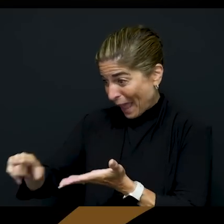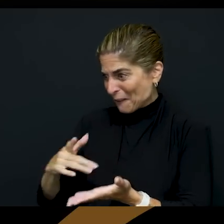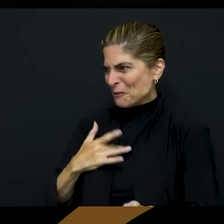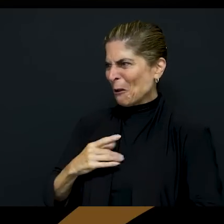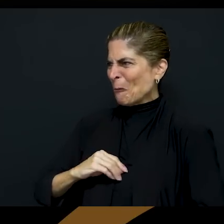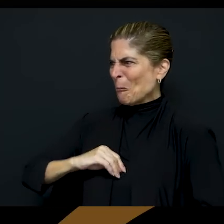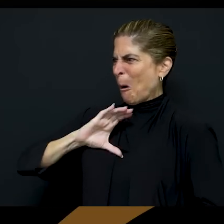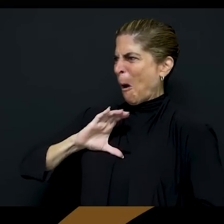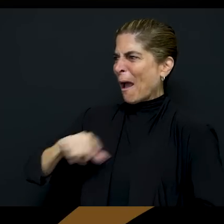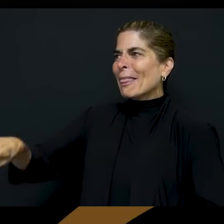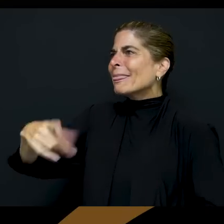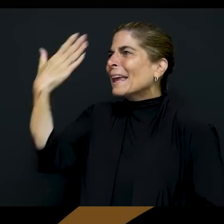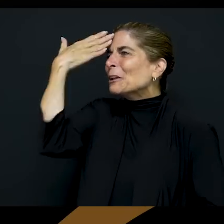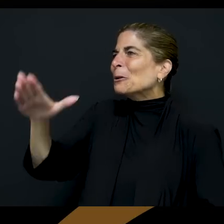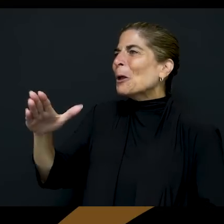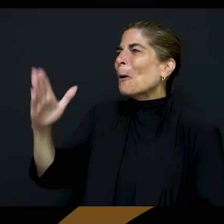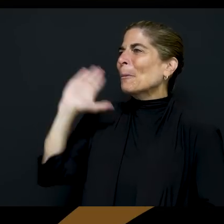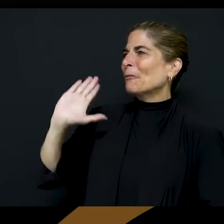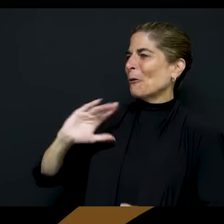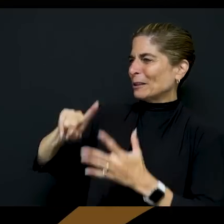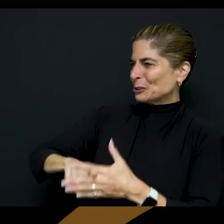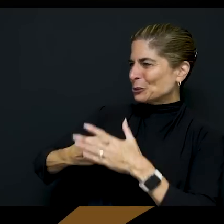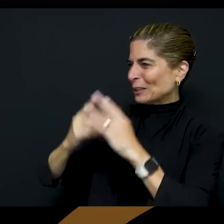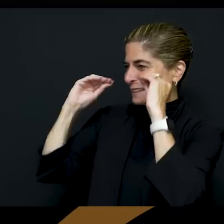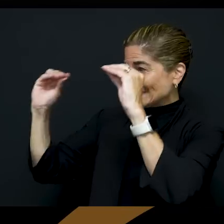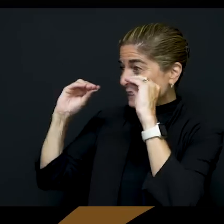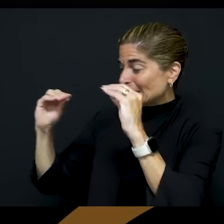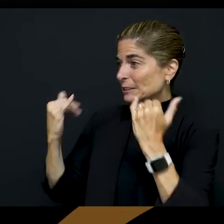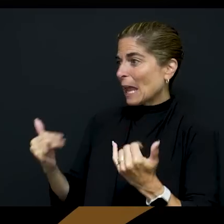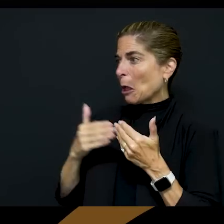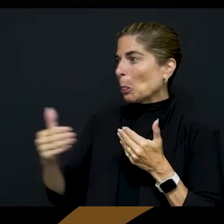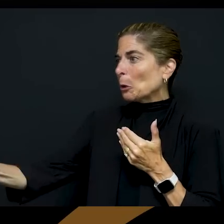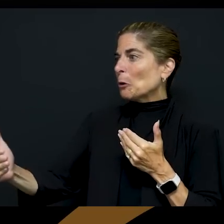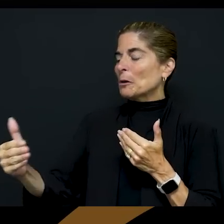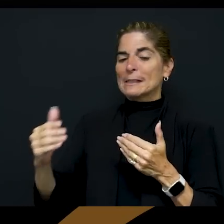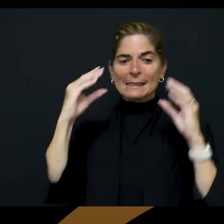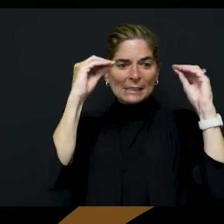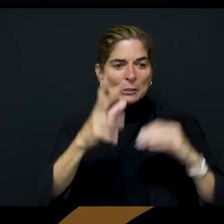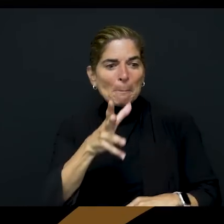Feels good because they didn't know it before I started teaching them. And I'm looking forward to learning with my mom,